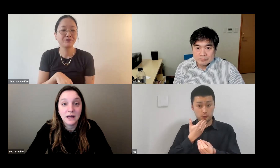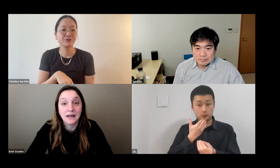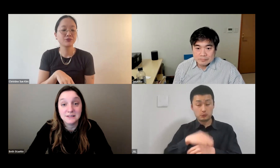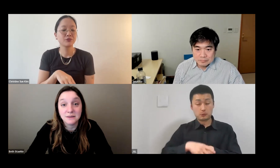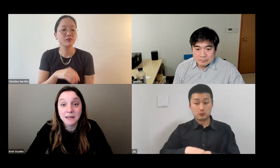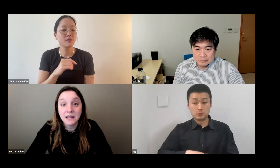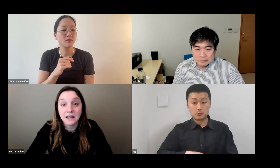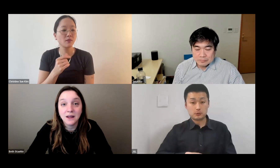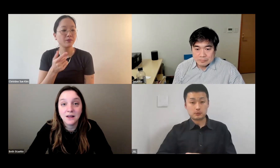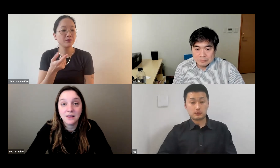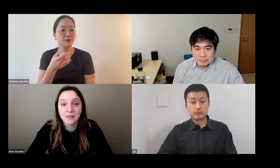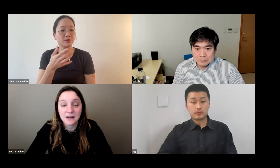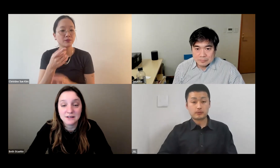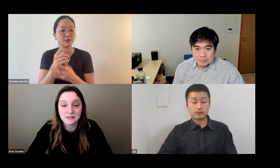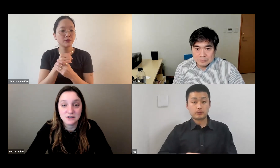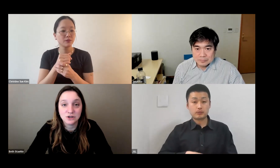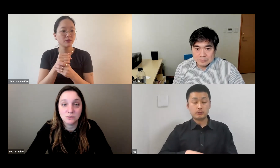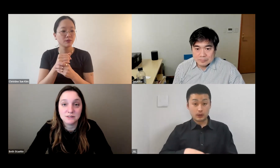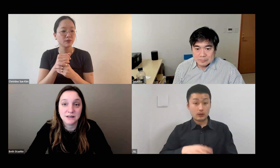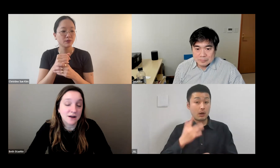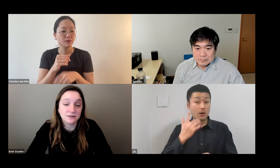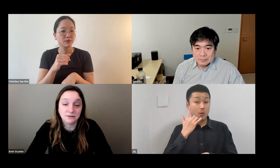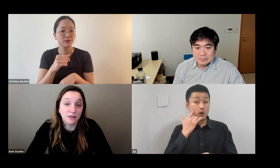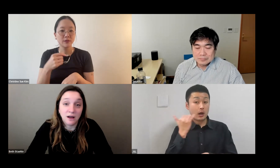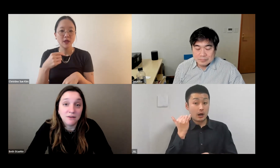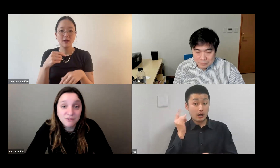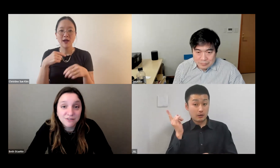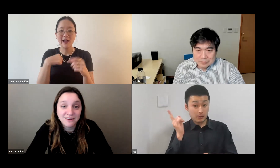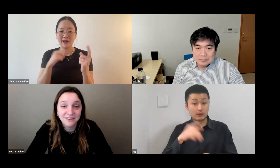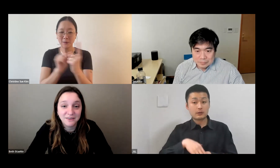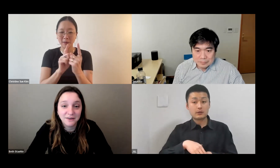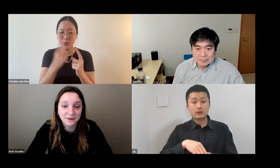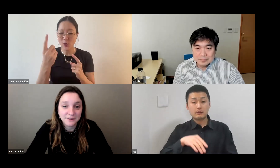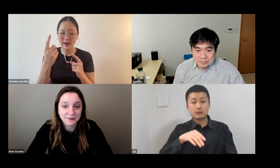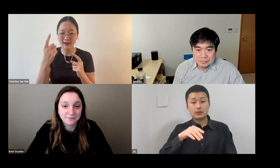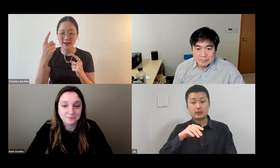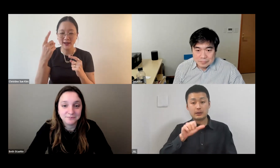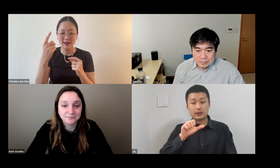And to me that decision was an act of love.